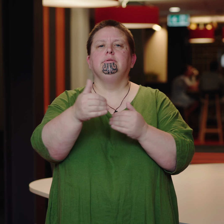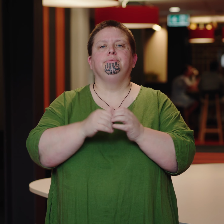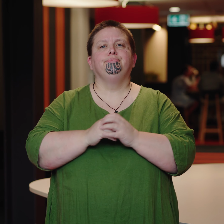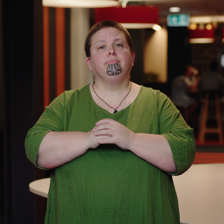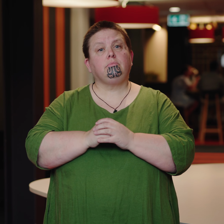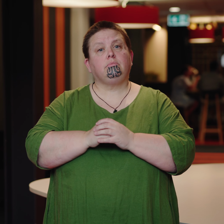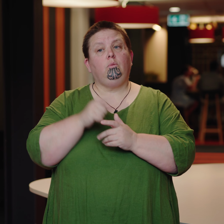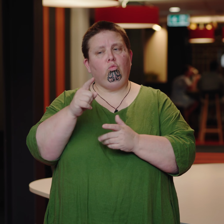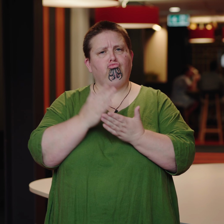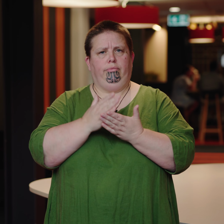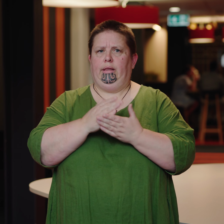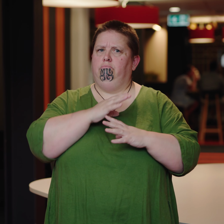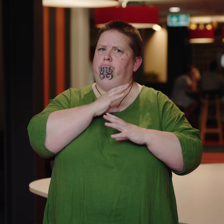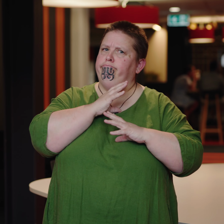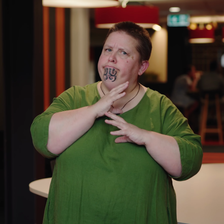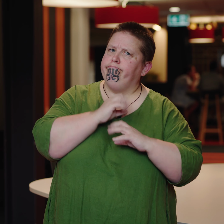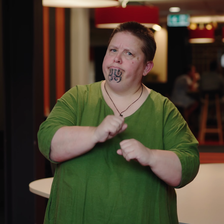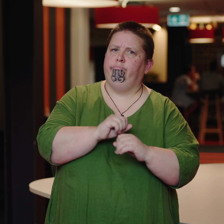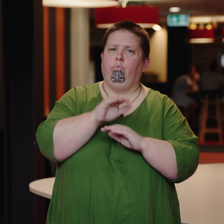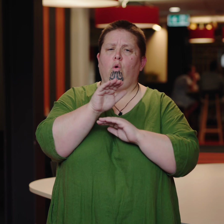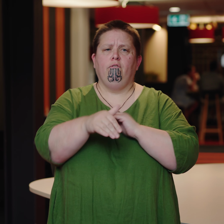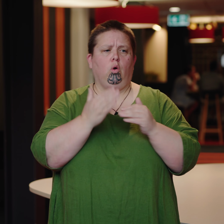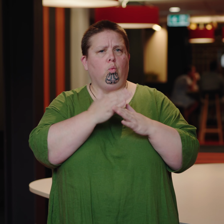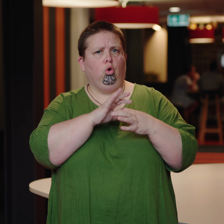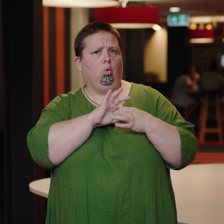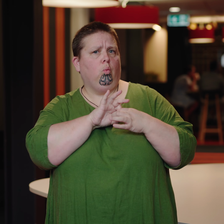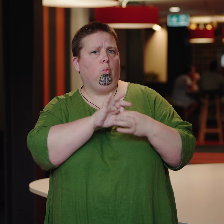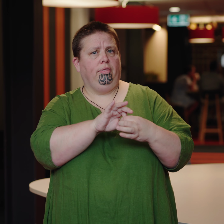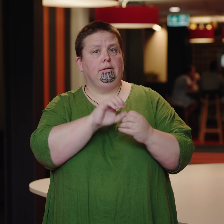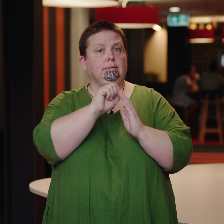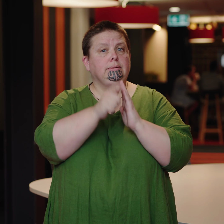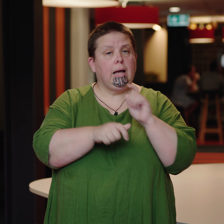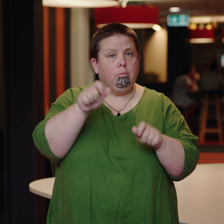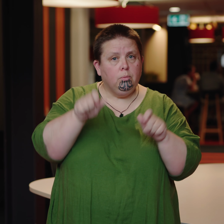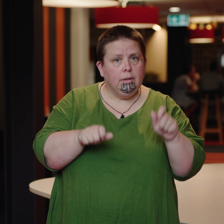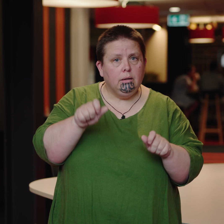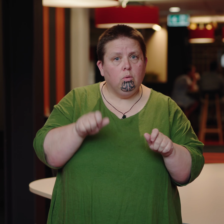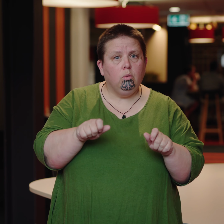And we're committed to working alongside disabled people, tāngata whaikaha Māori,